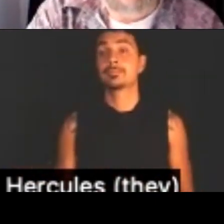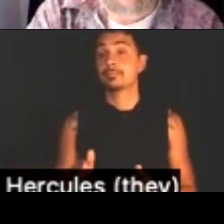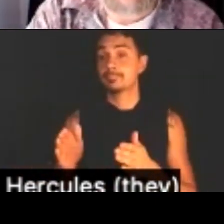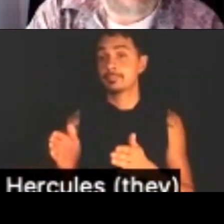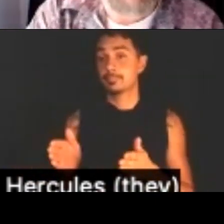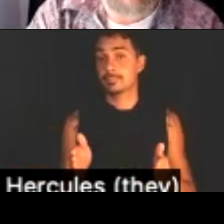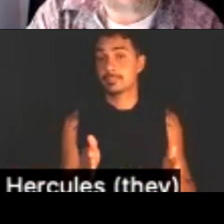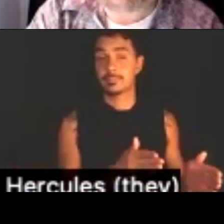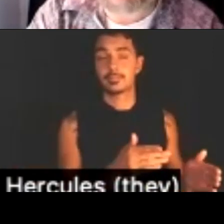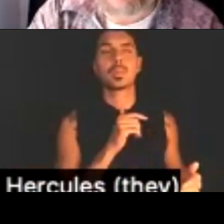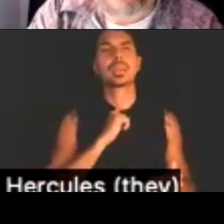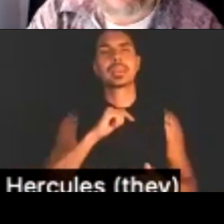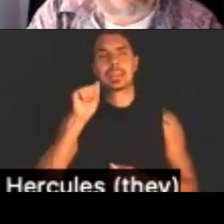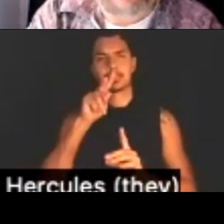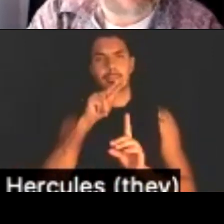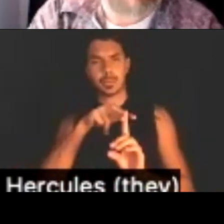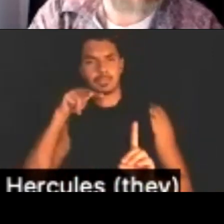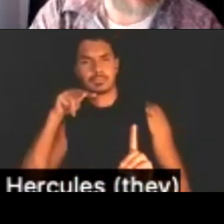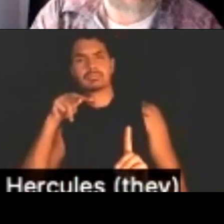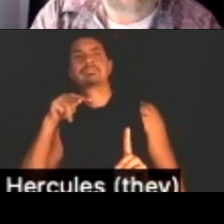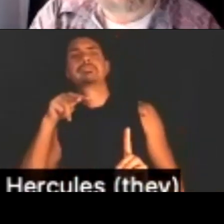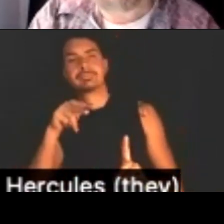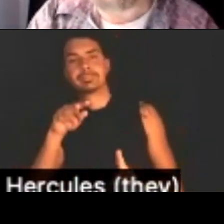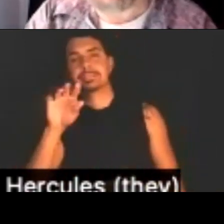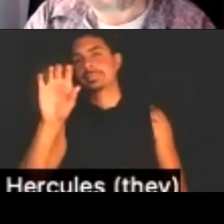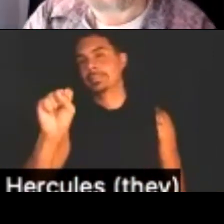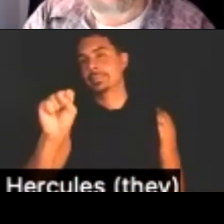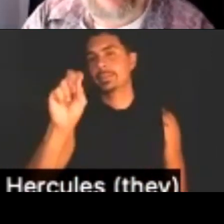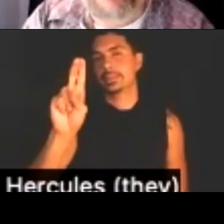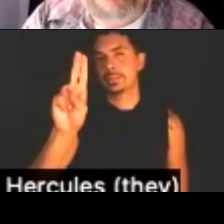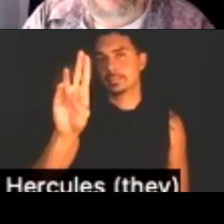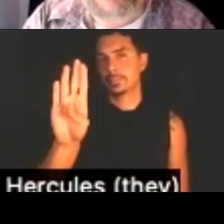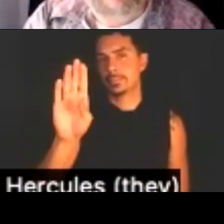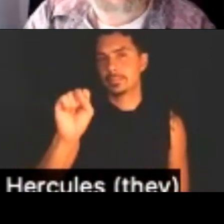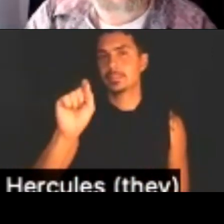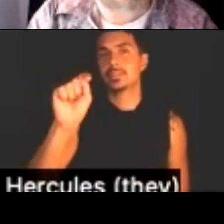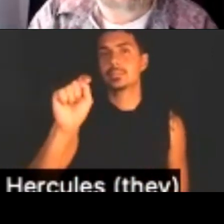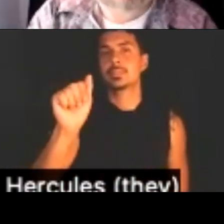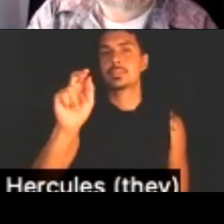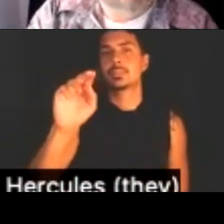We can look at rates of substance use. So in general, if we look at the general US population,